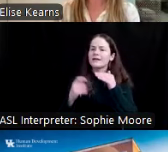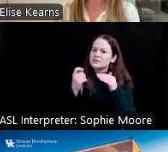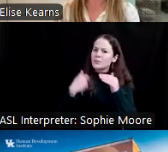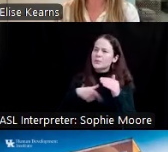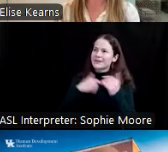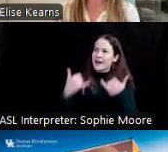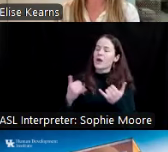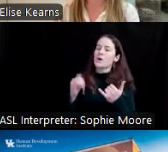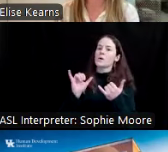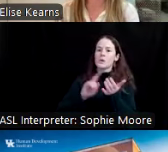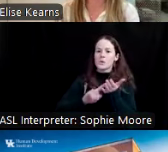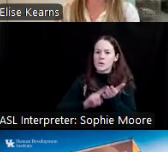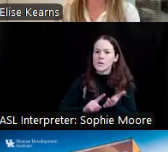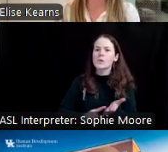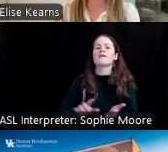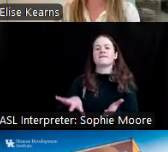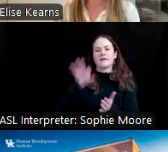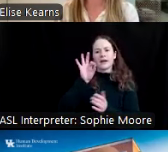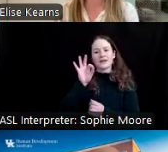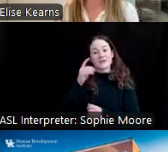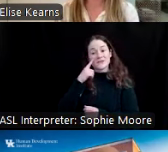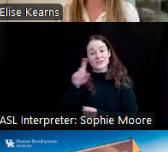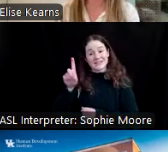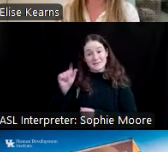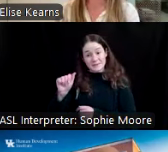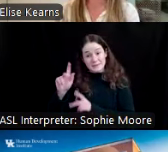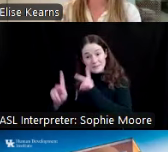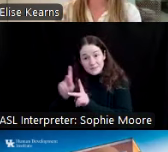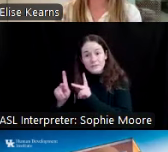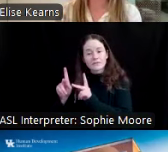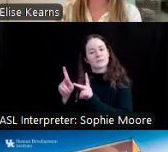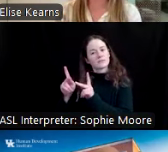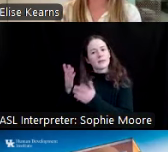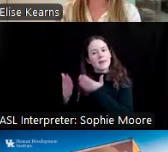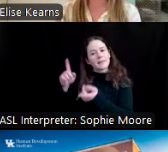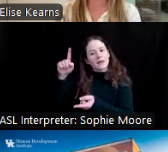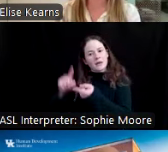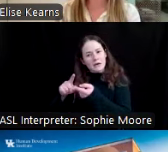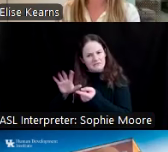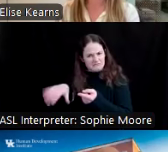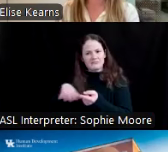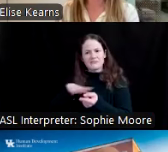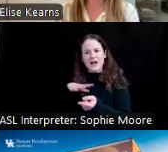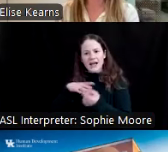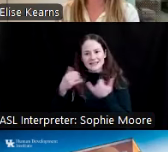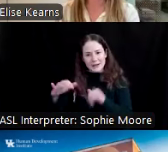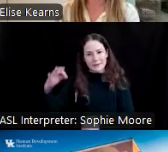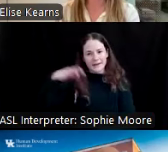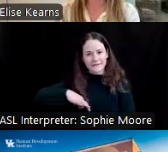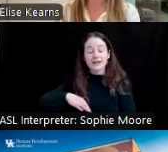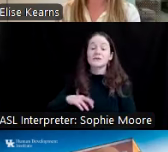might obtain the health benefit. So, doing as much as you can, shooting for that 150, but if you don't meet the 150,